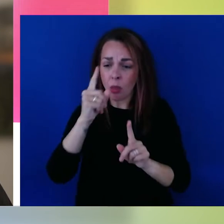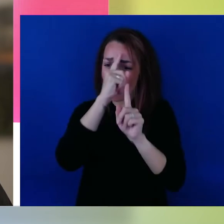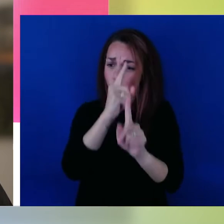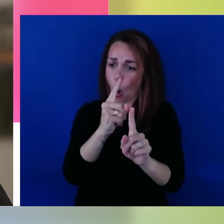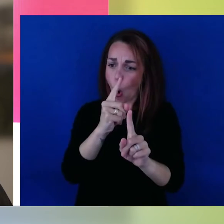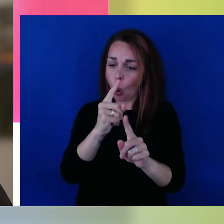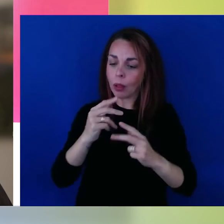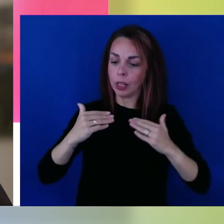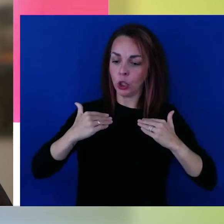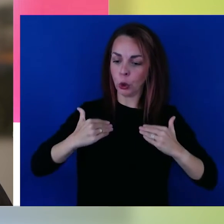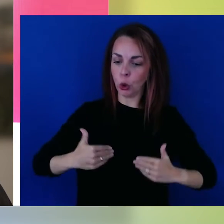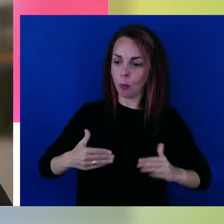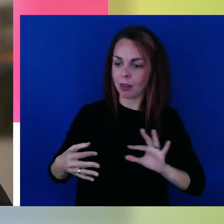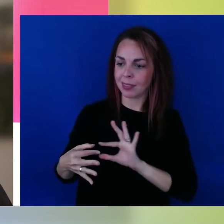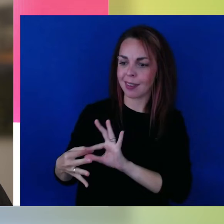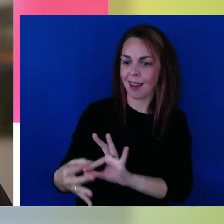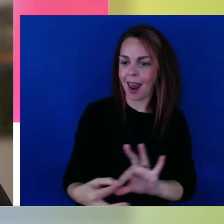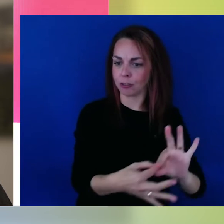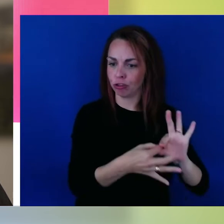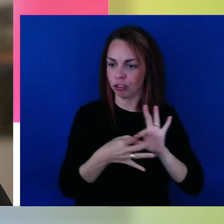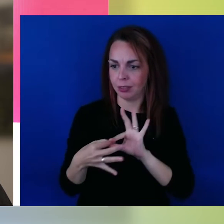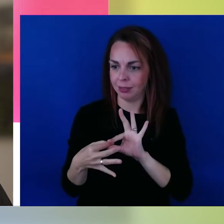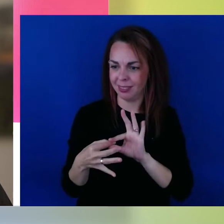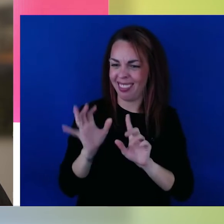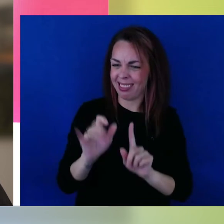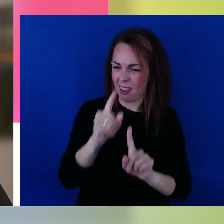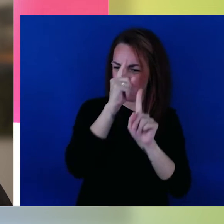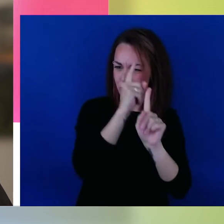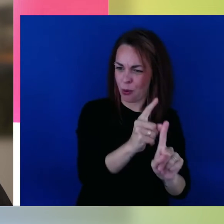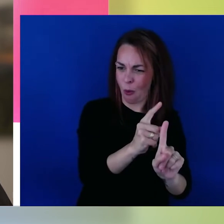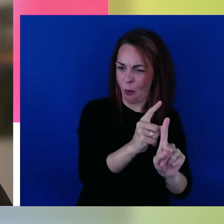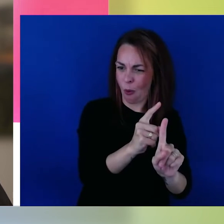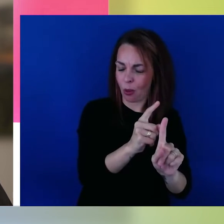more intimately with one another to be beneficial for the goals